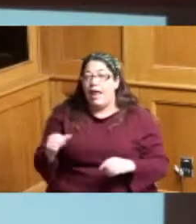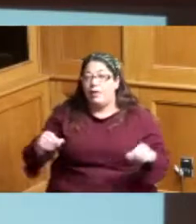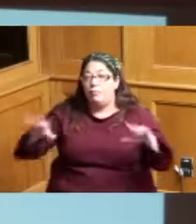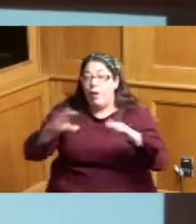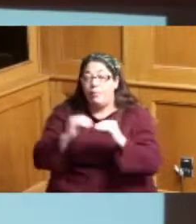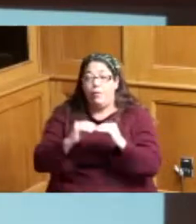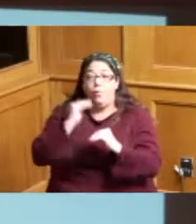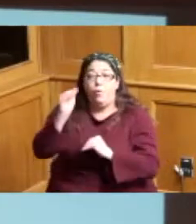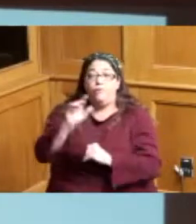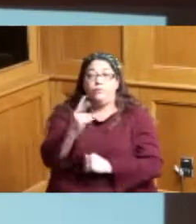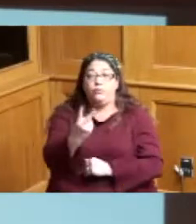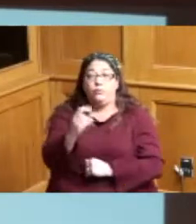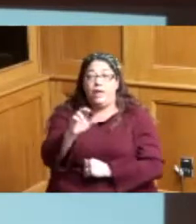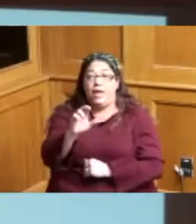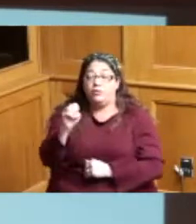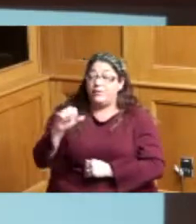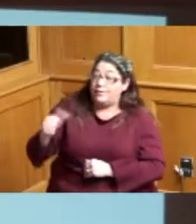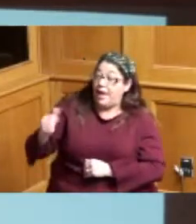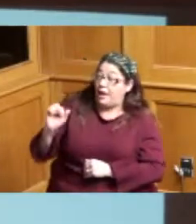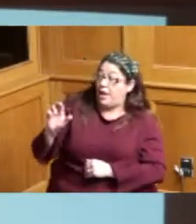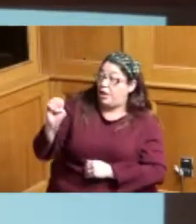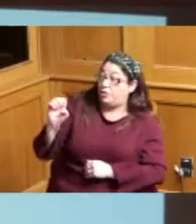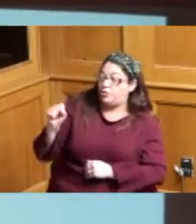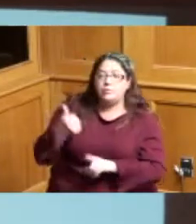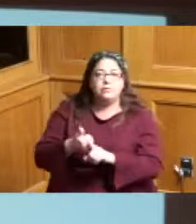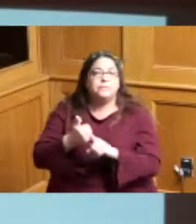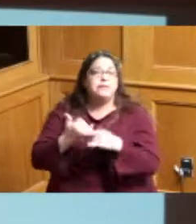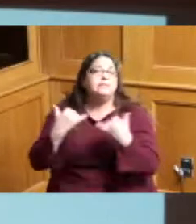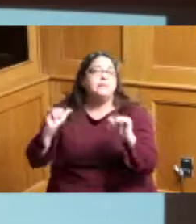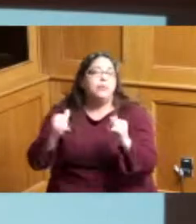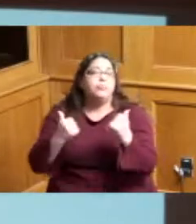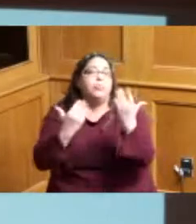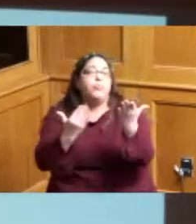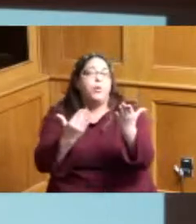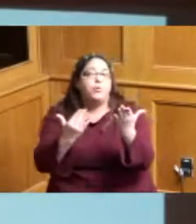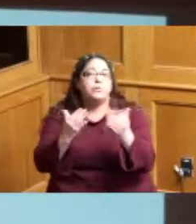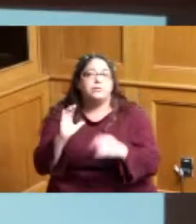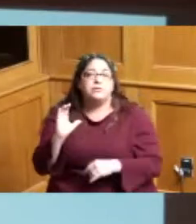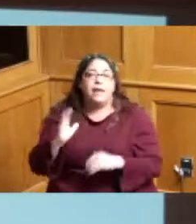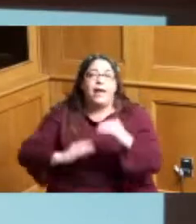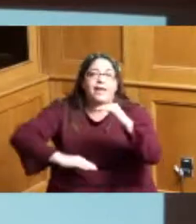if there's a 10 acre property still that we are proposing a cap or two acres because a property